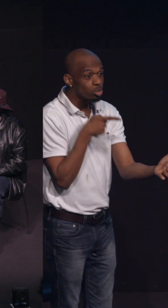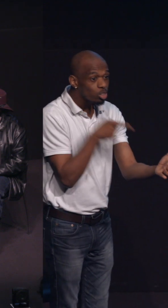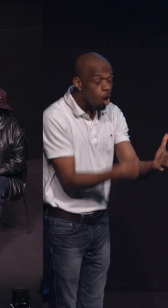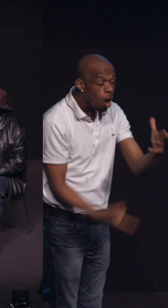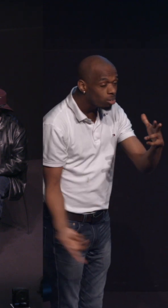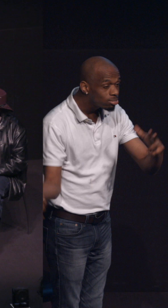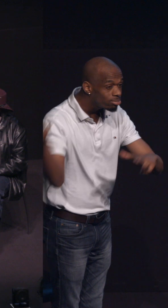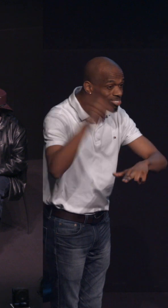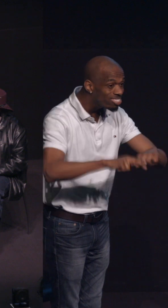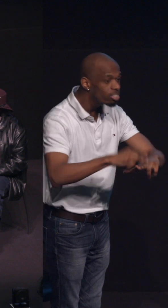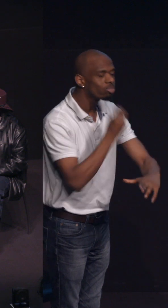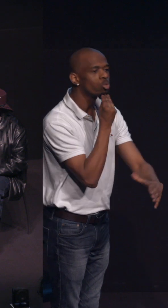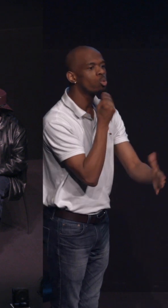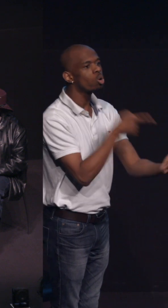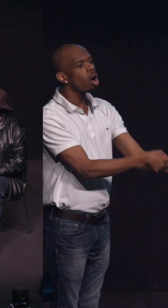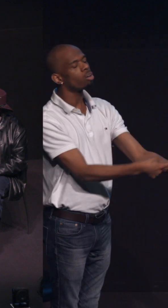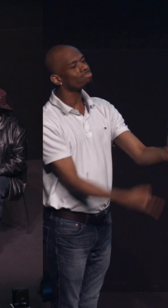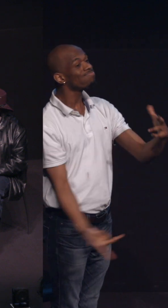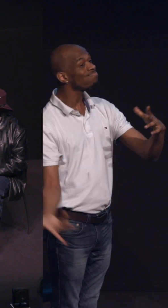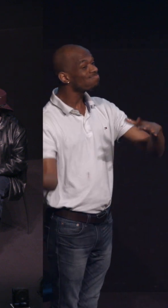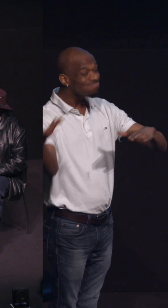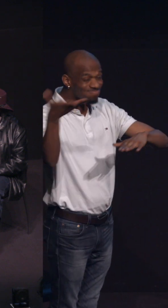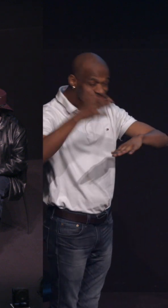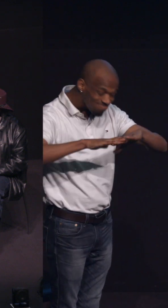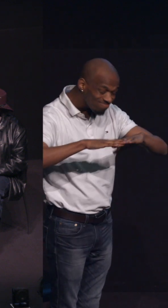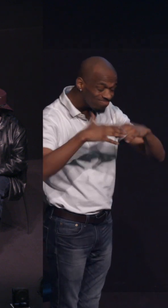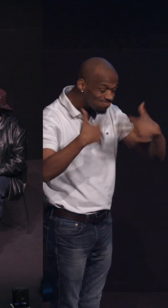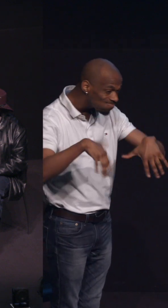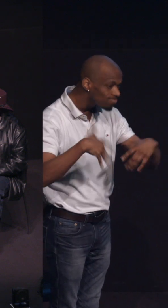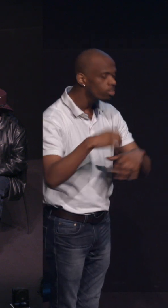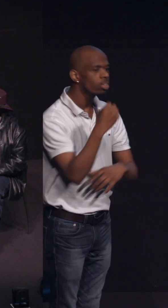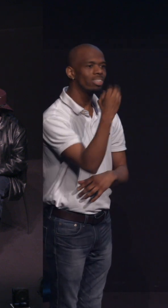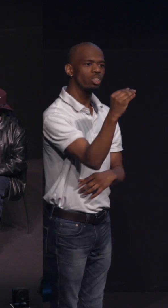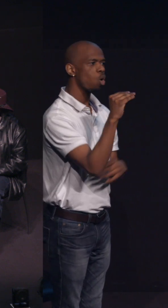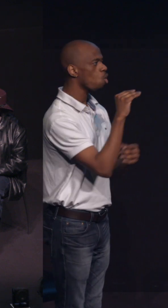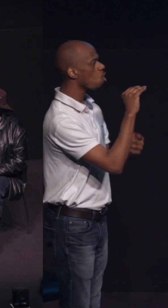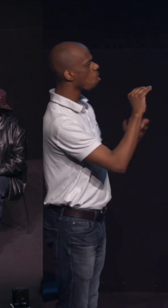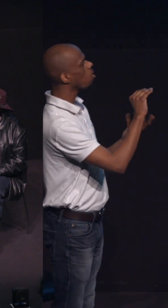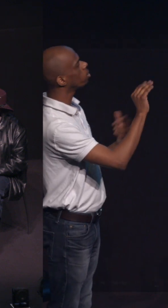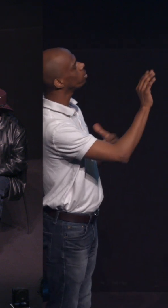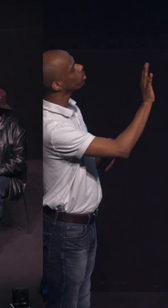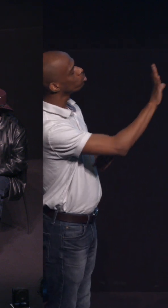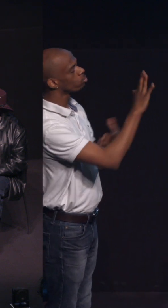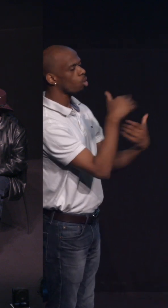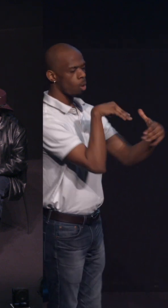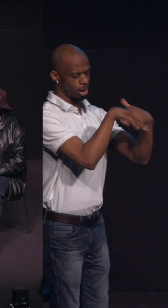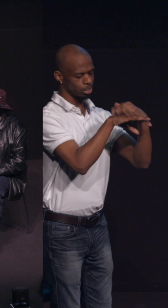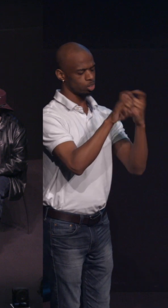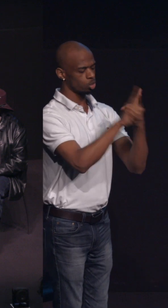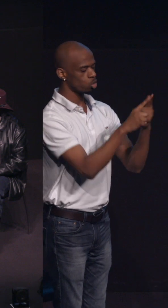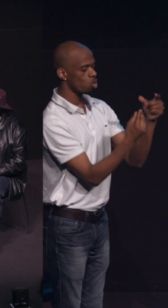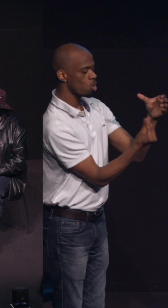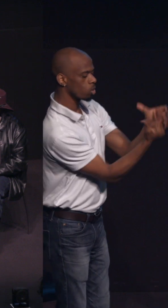and I love that your, you know, kind of entree into gardening and farming started from this personal lens,